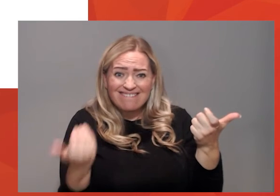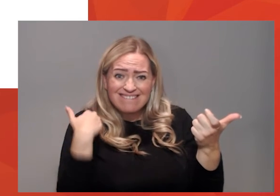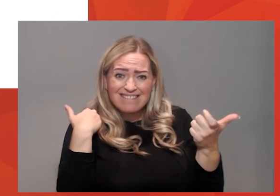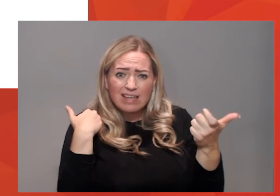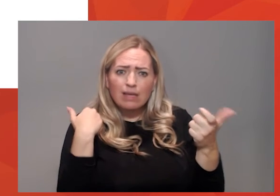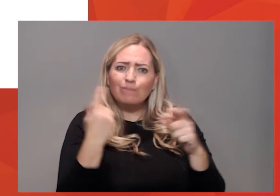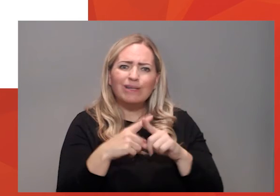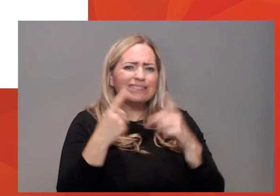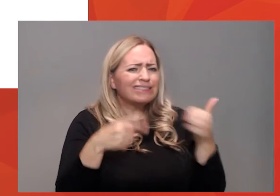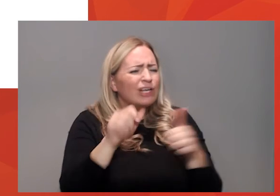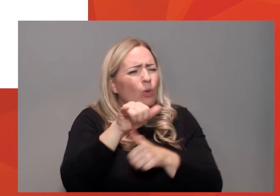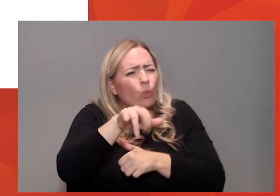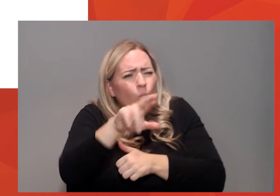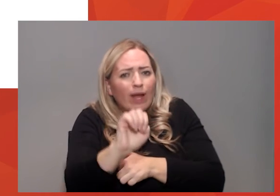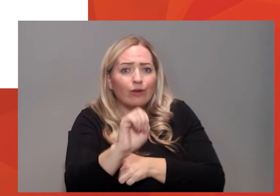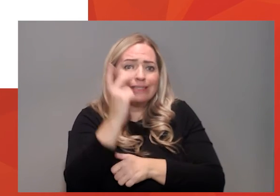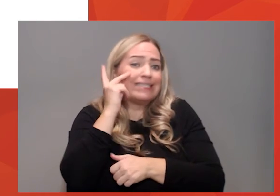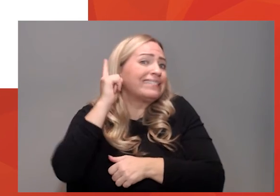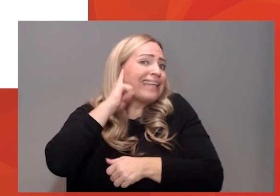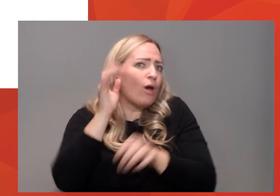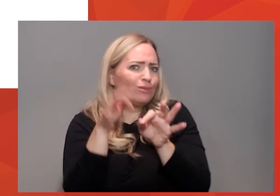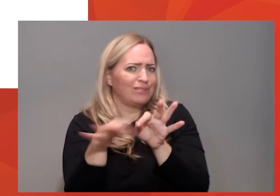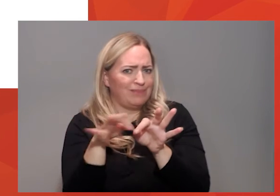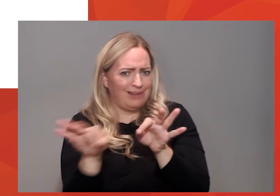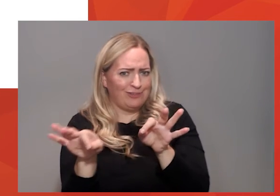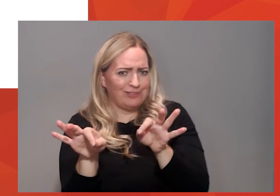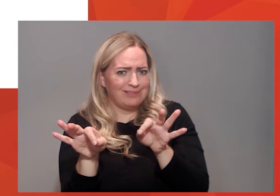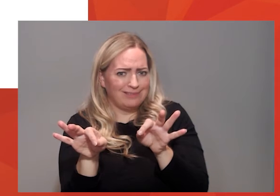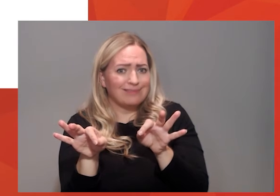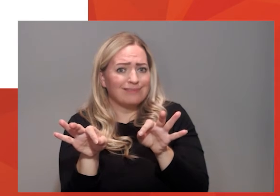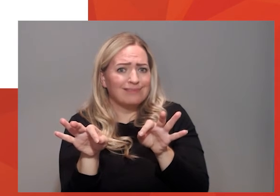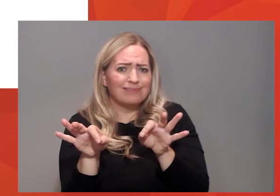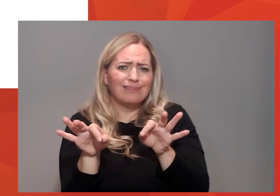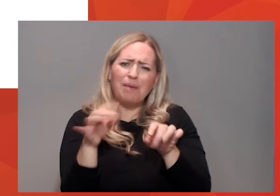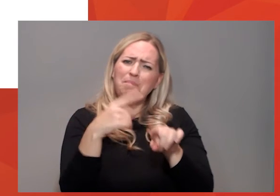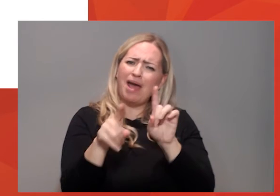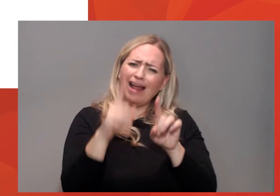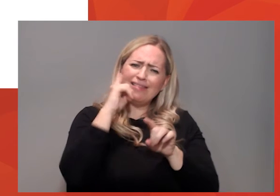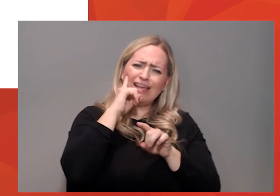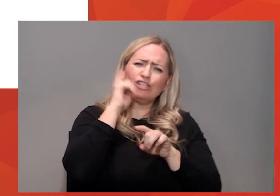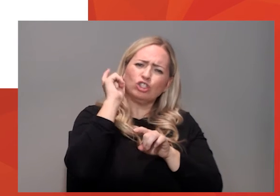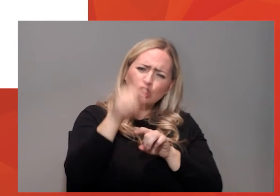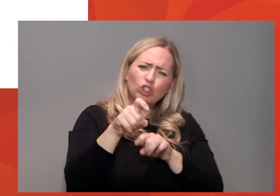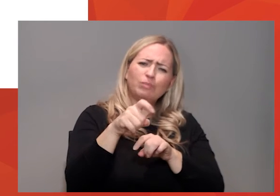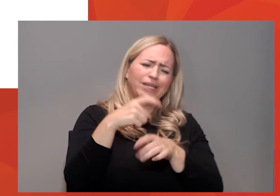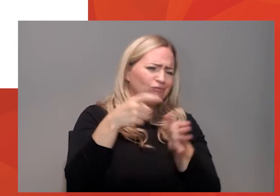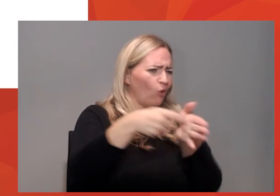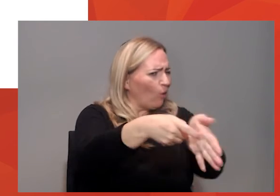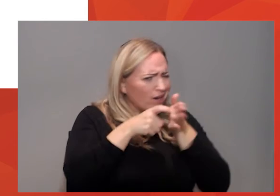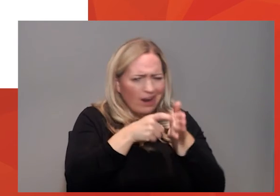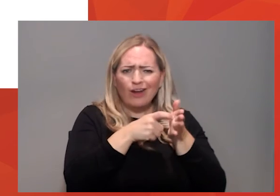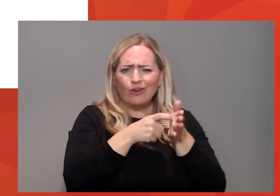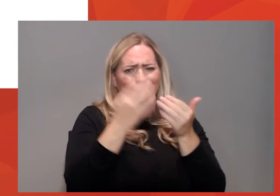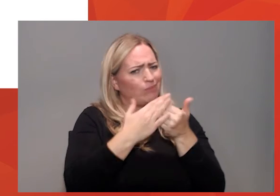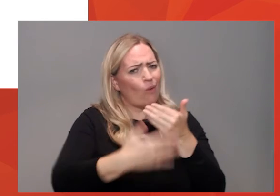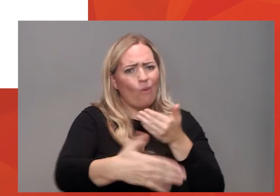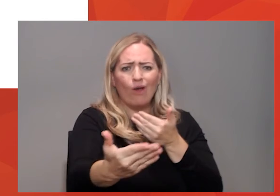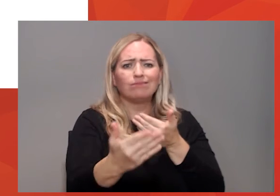but it's still very rare to observe sound subtitles, but i believe they must be like that "must-have" feature.